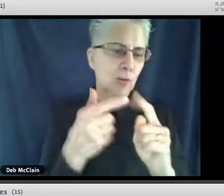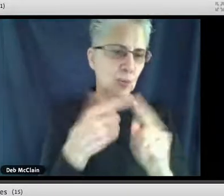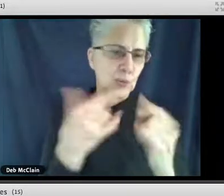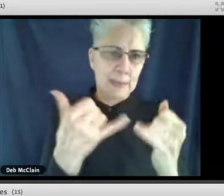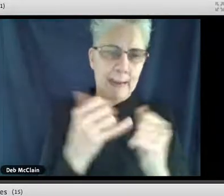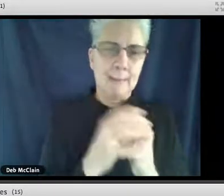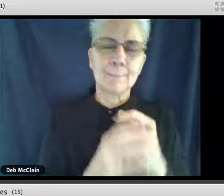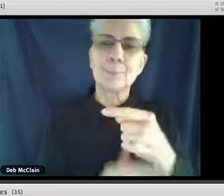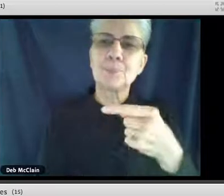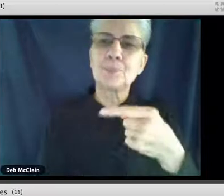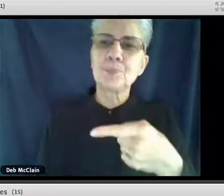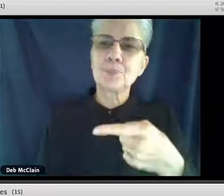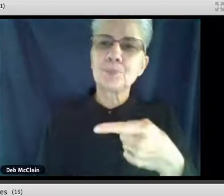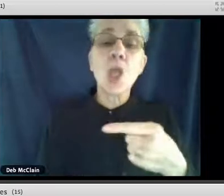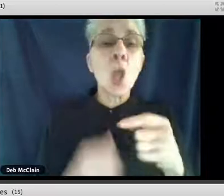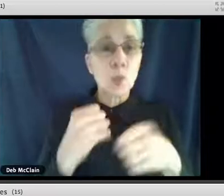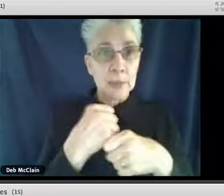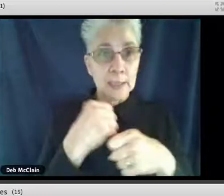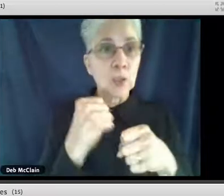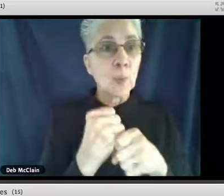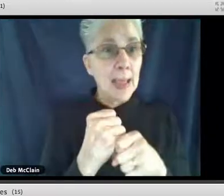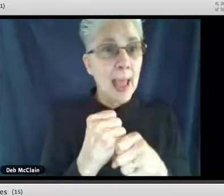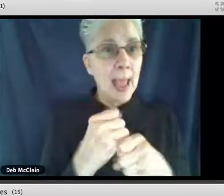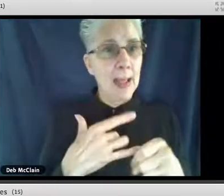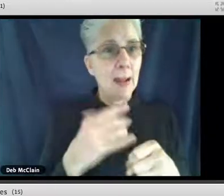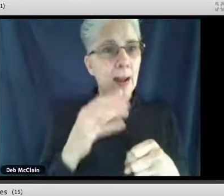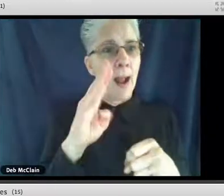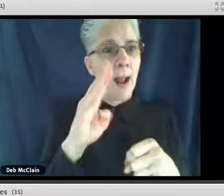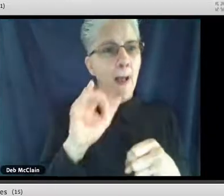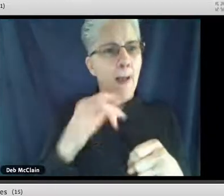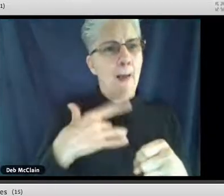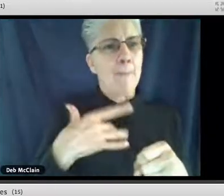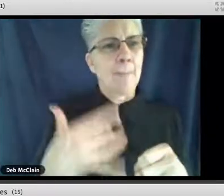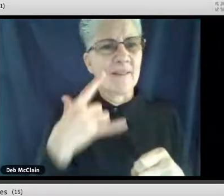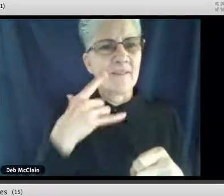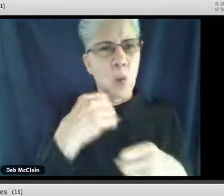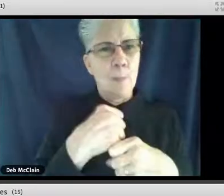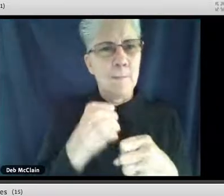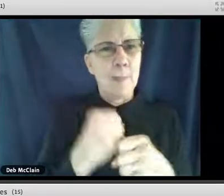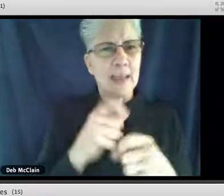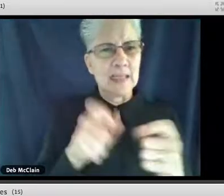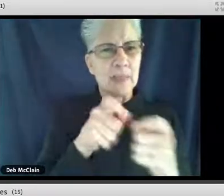So you can create events for tracking specific clicks. For example, one of my libraries